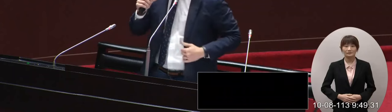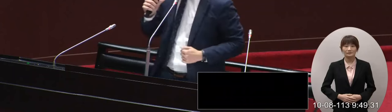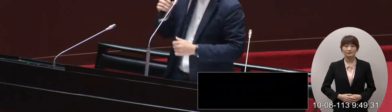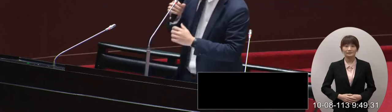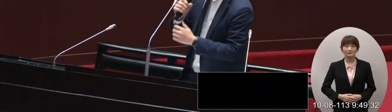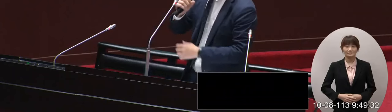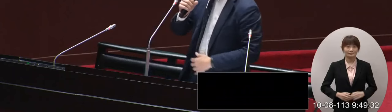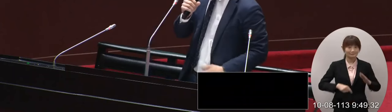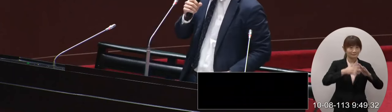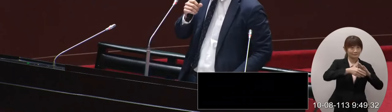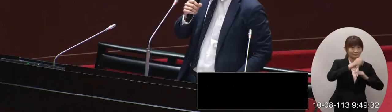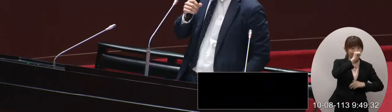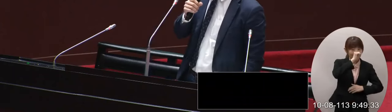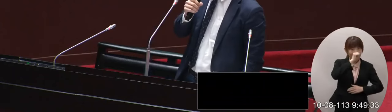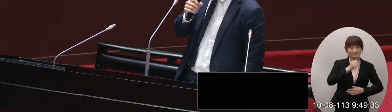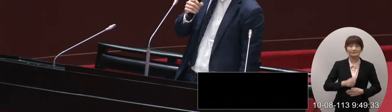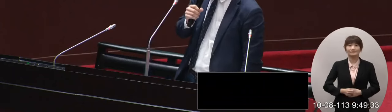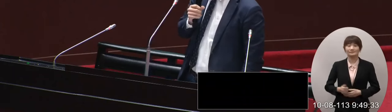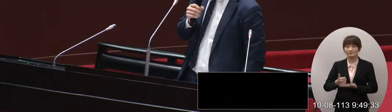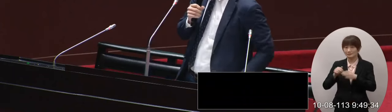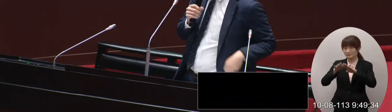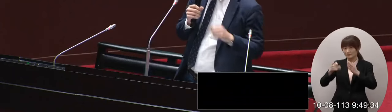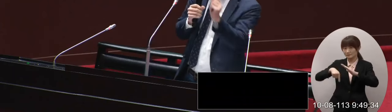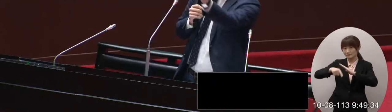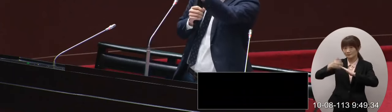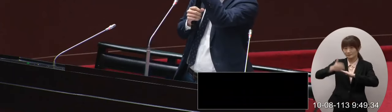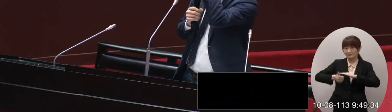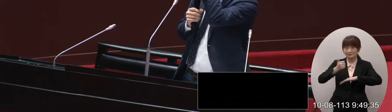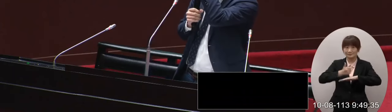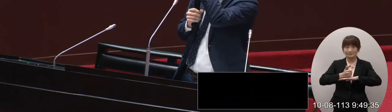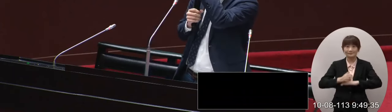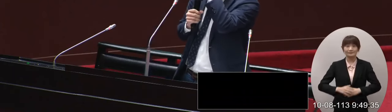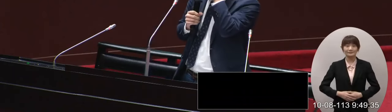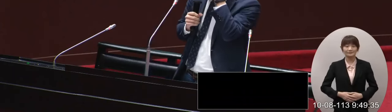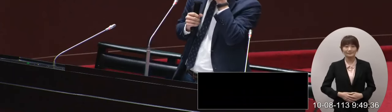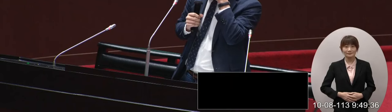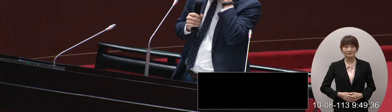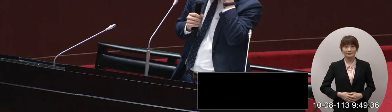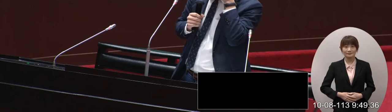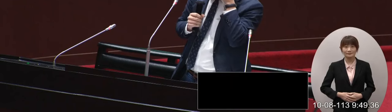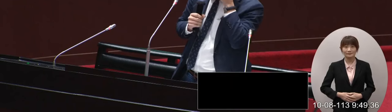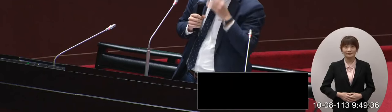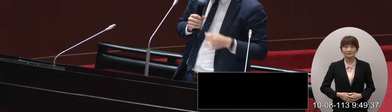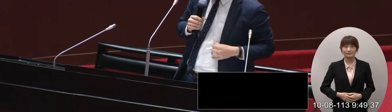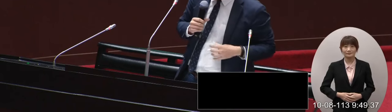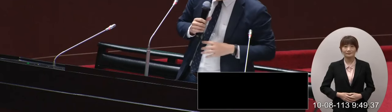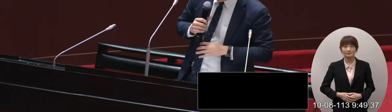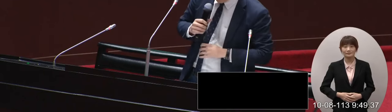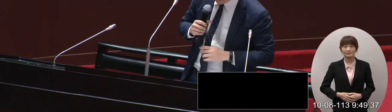Dean, thank you. Dean